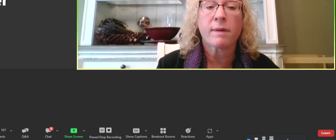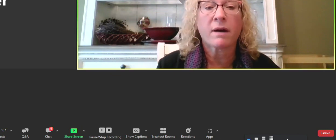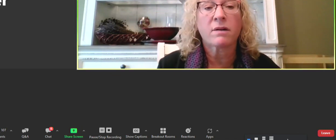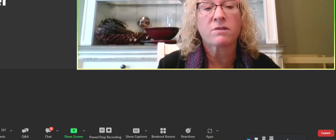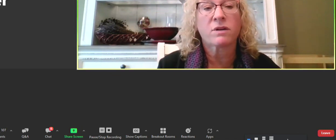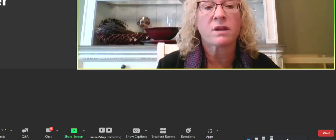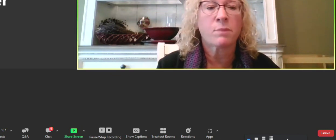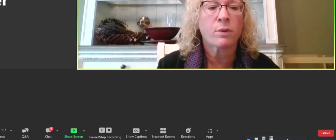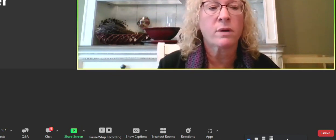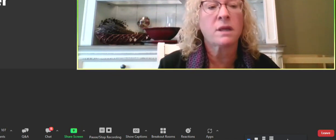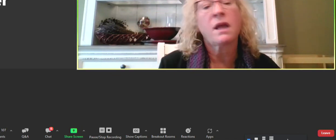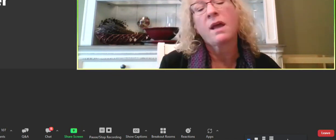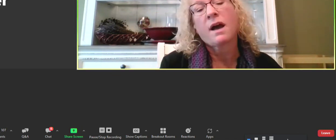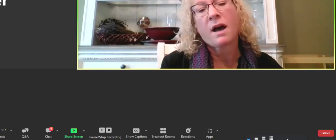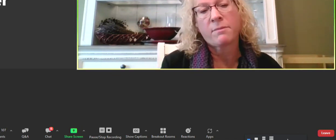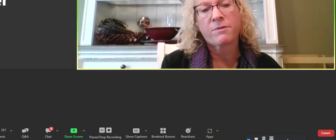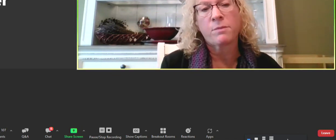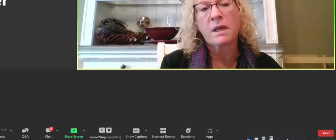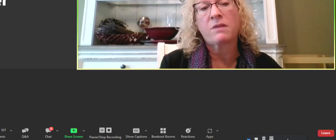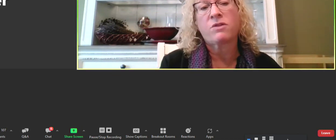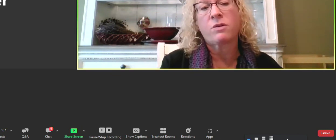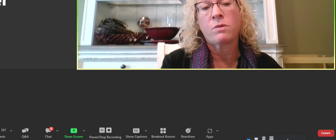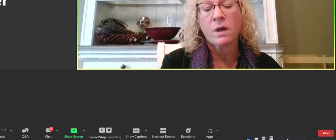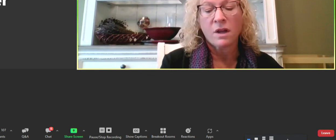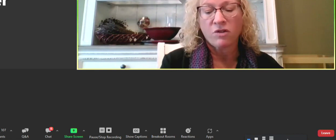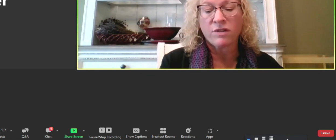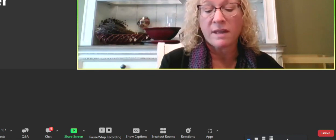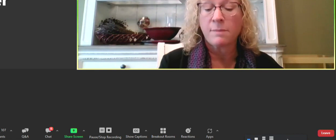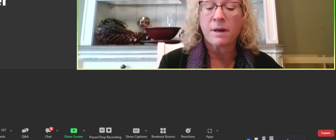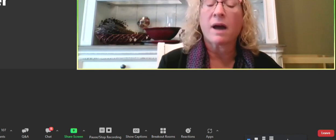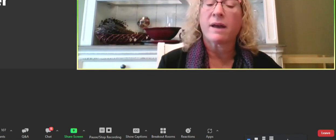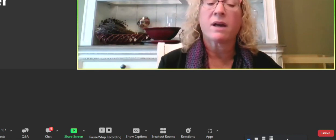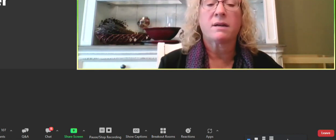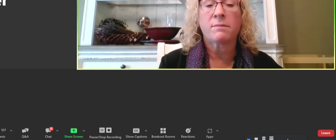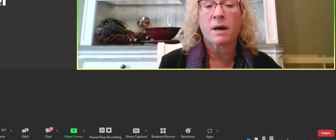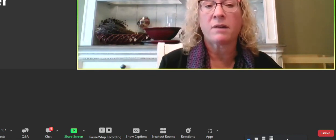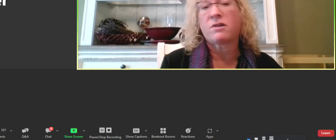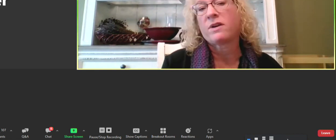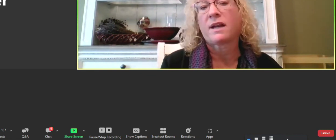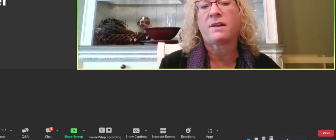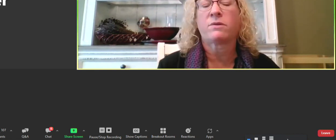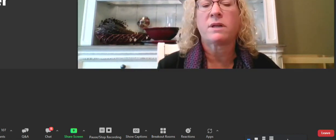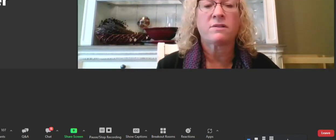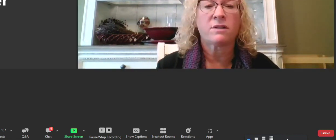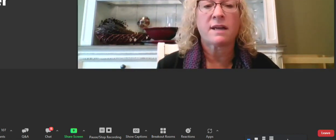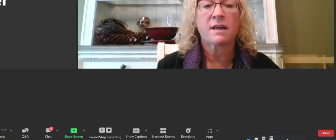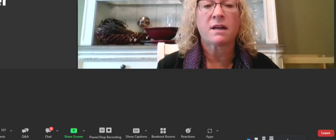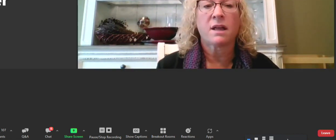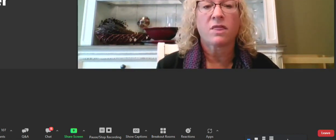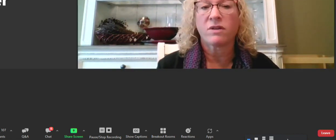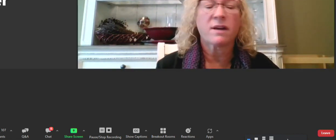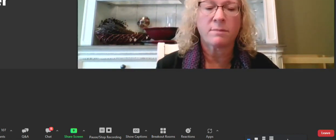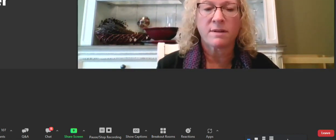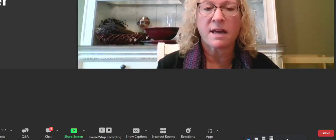about, it's really important for me to just keep an eye on it and monitor it. I don't need to take it three times a day